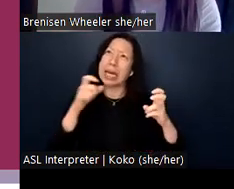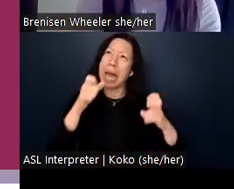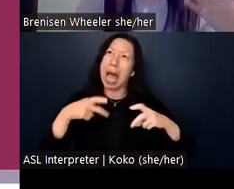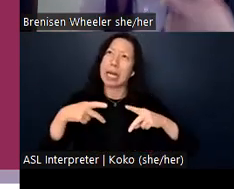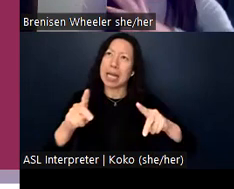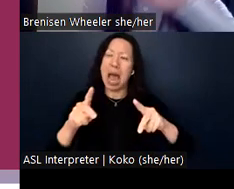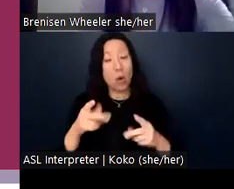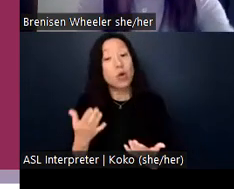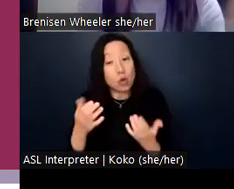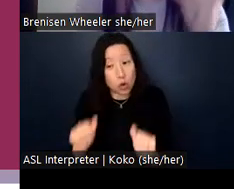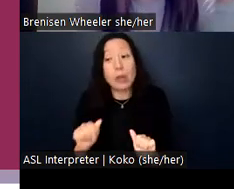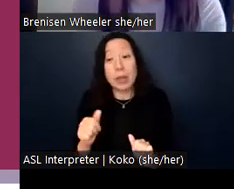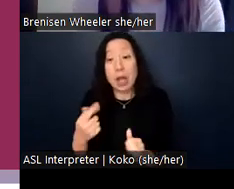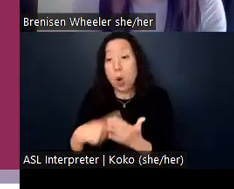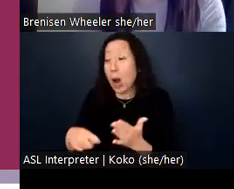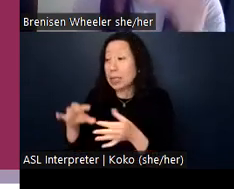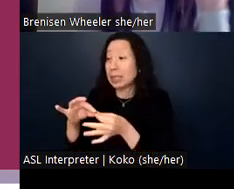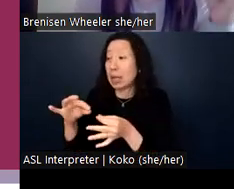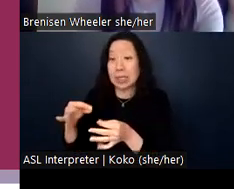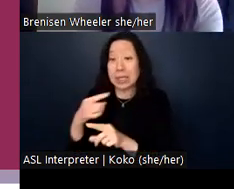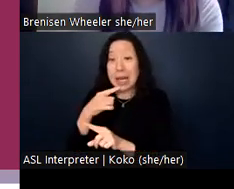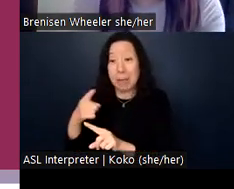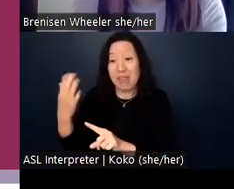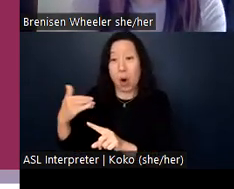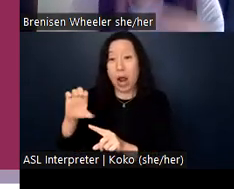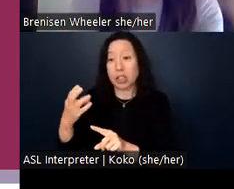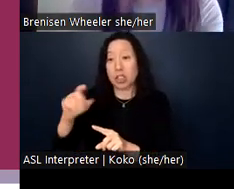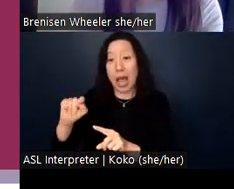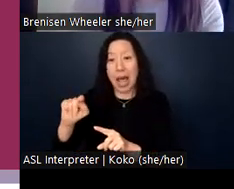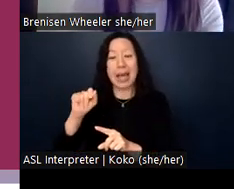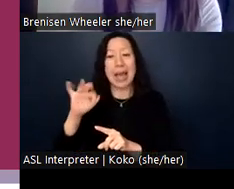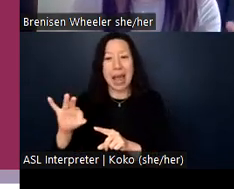12:49:40 Someone makes a big bite and makes it. so tough for them to go and do things